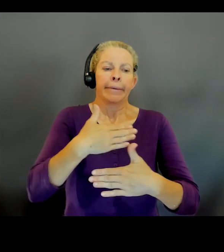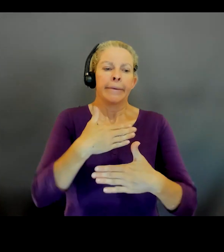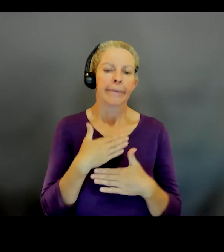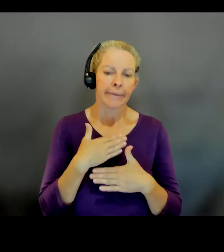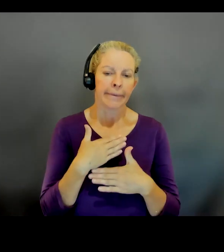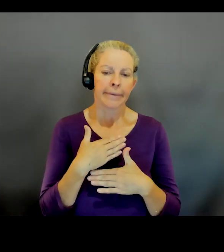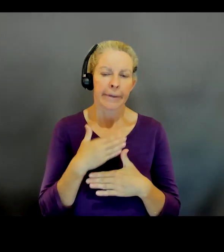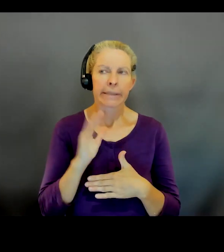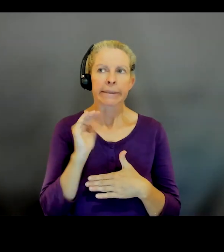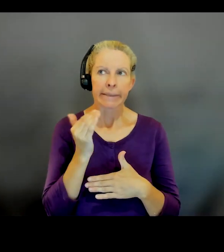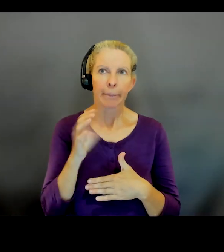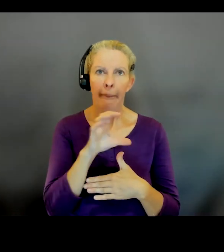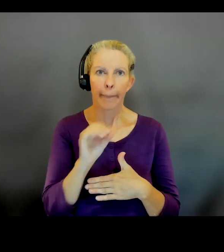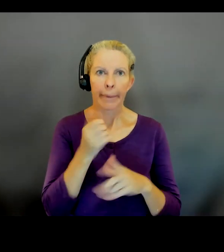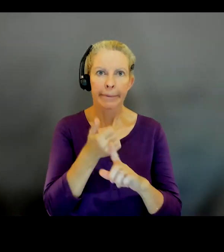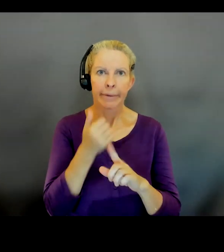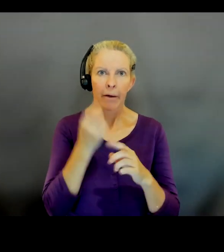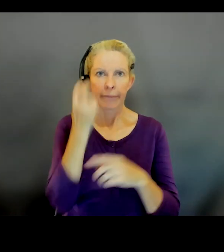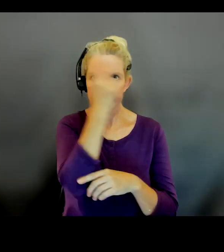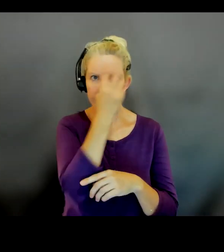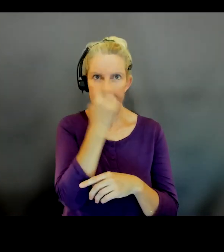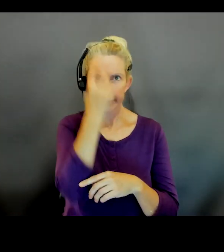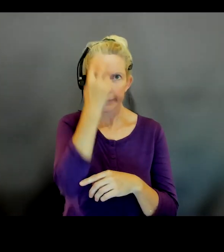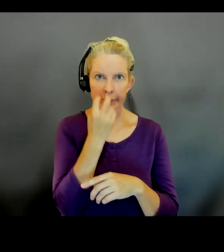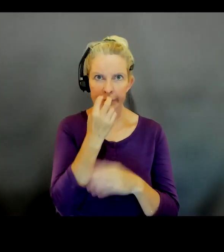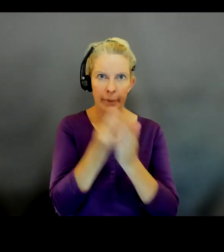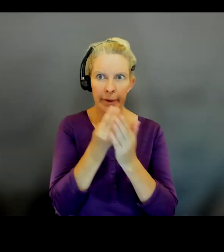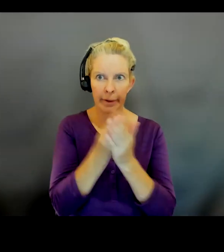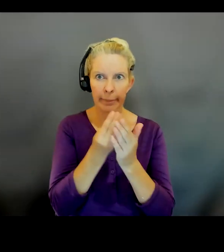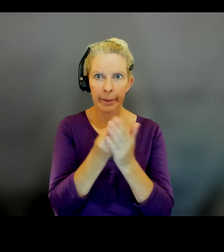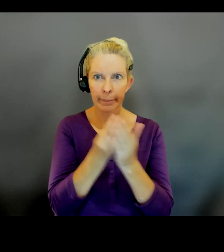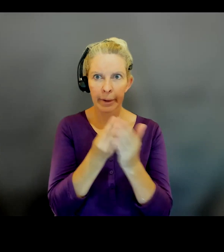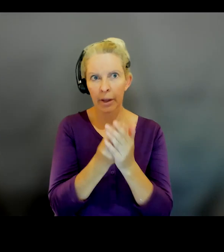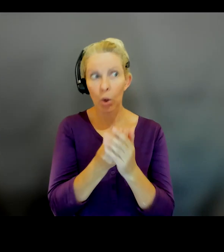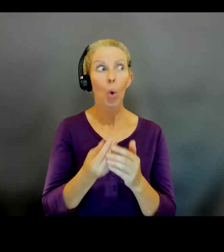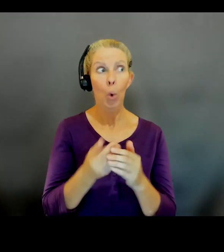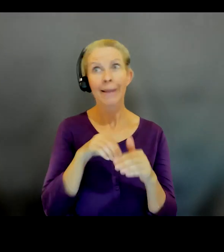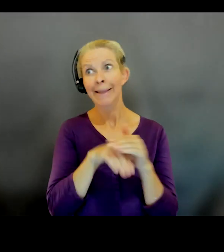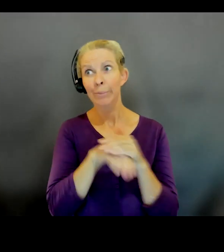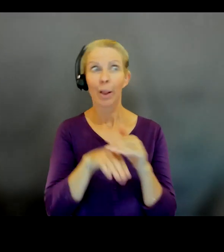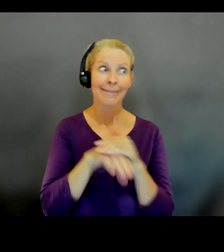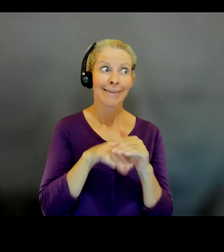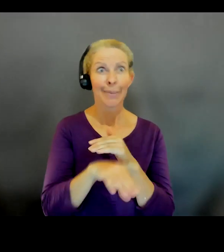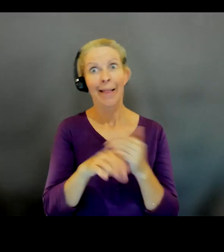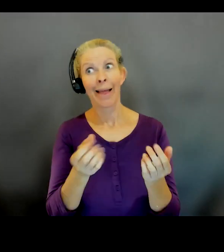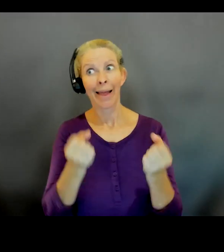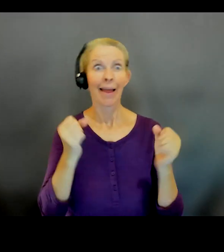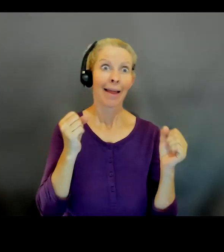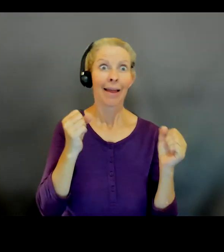don't care about us. This can get leaked out to the public and blemished your image. So you want